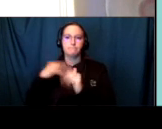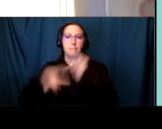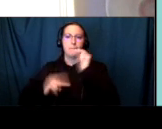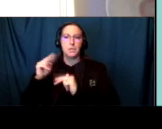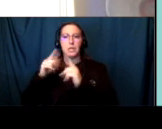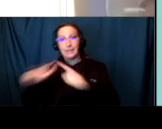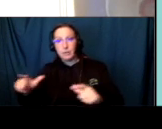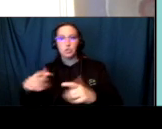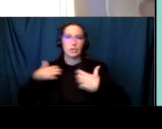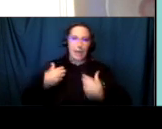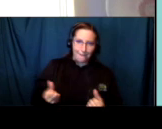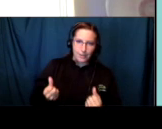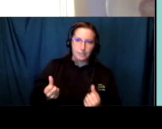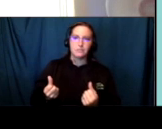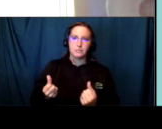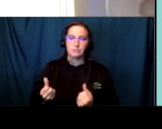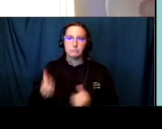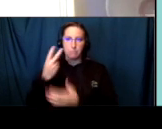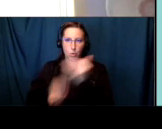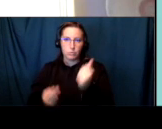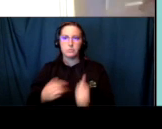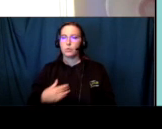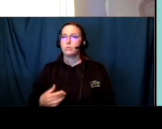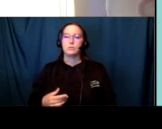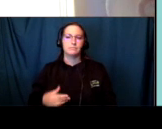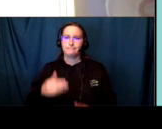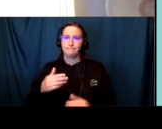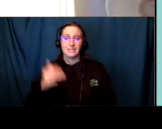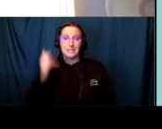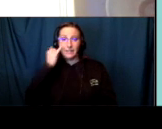So extend your lesson and if you're working privately